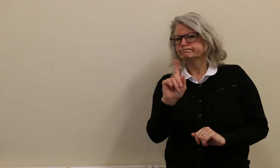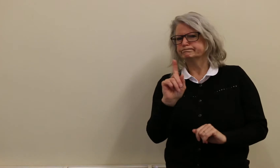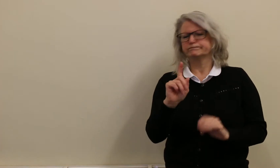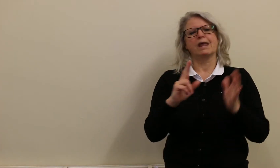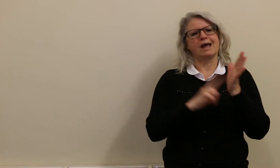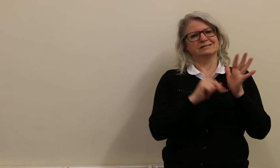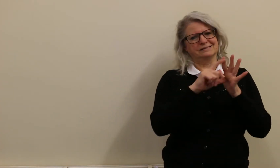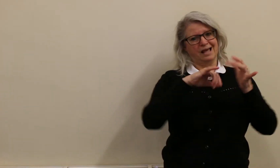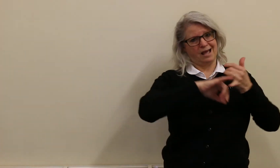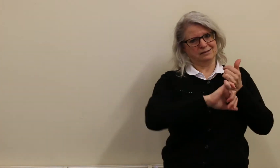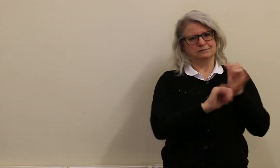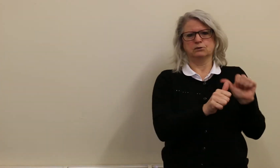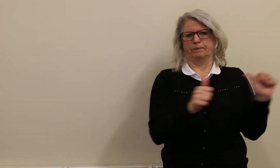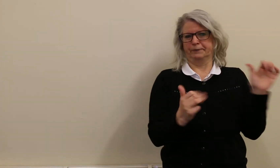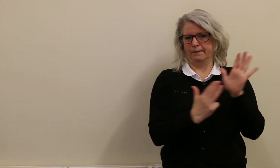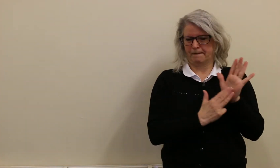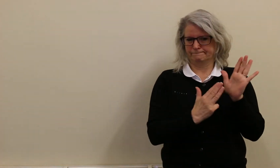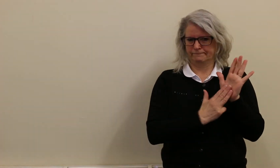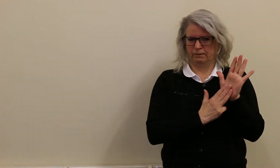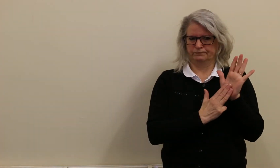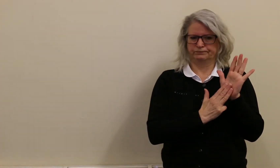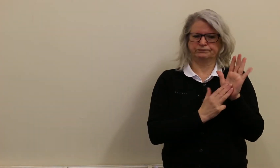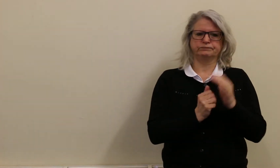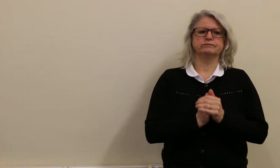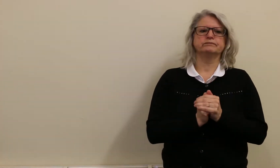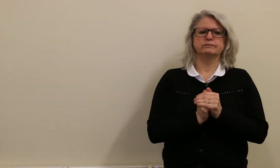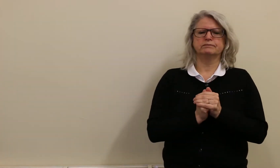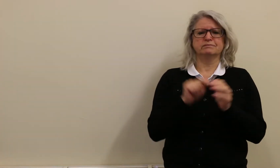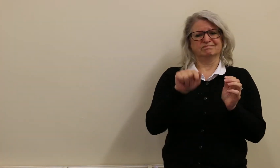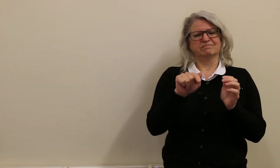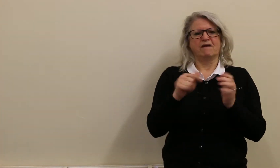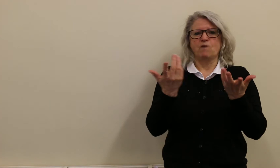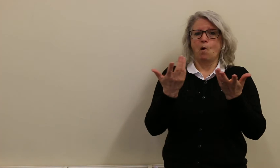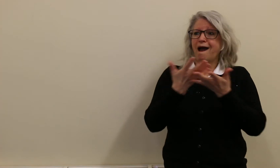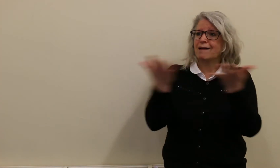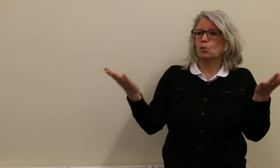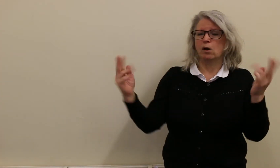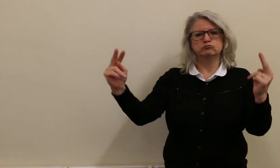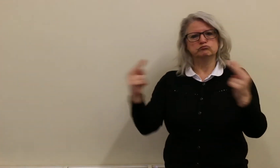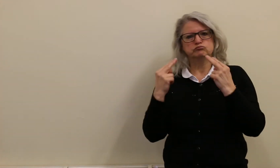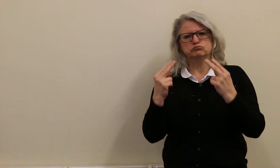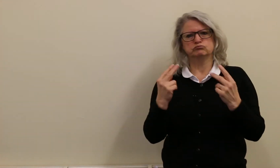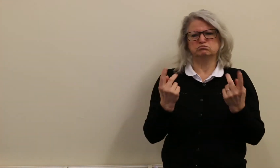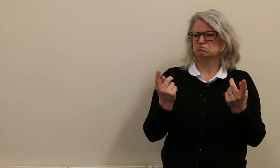This video is to explain about NDS company membership. It's aimed for